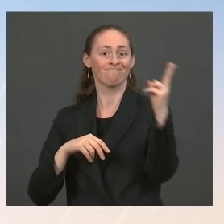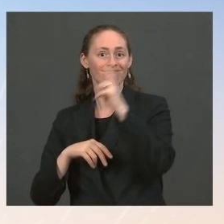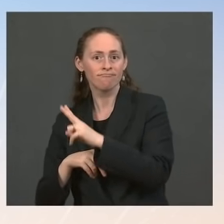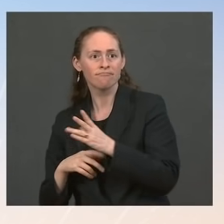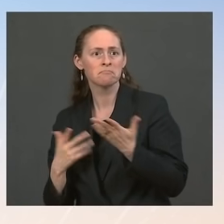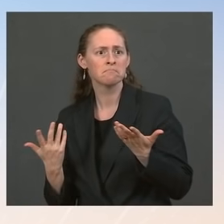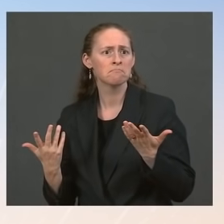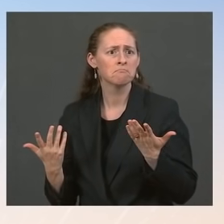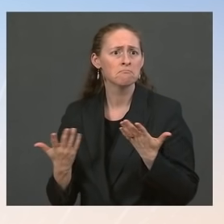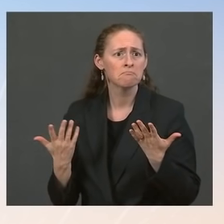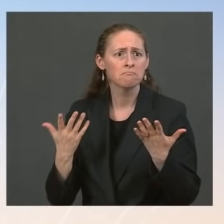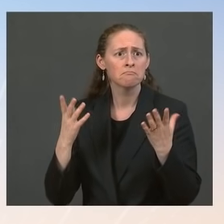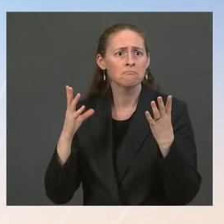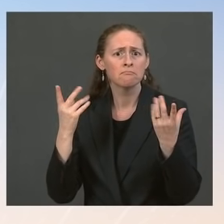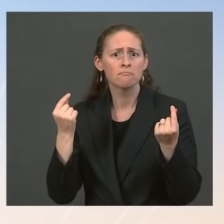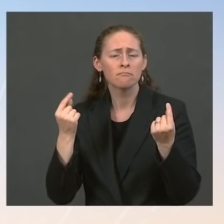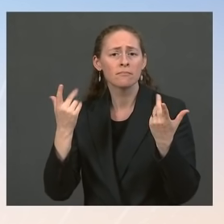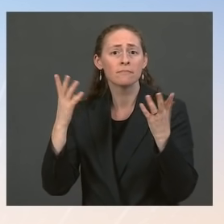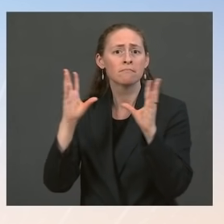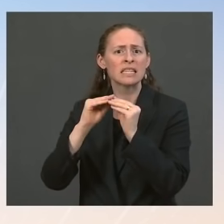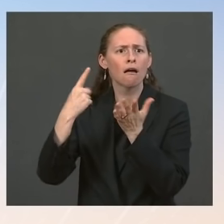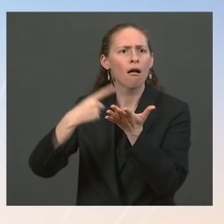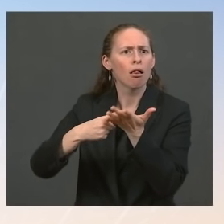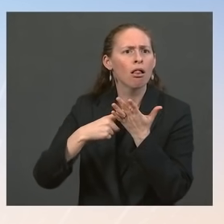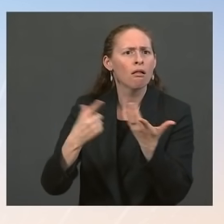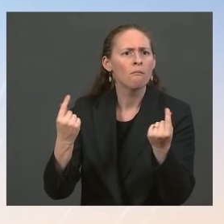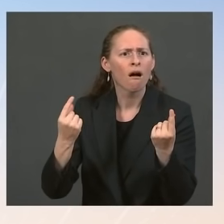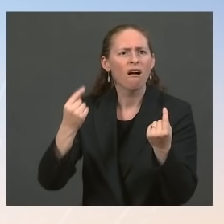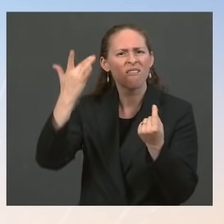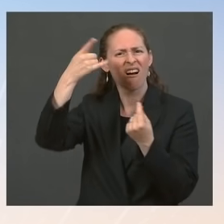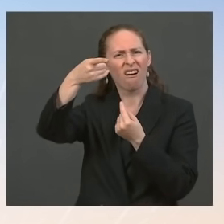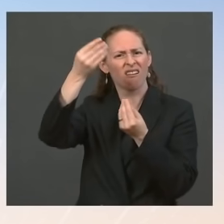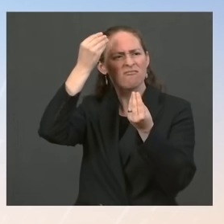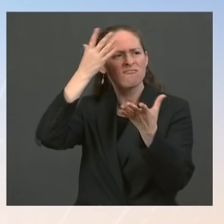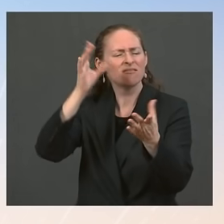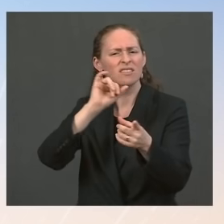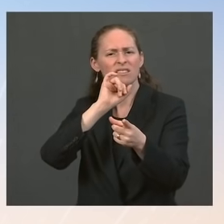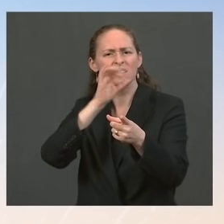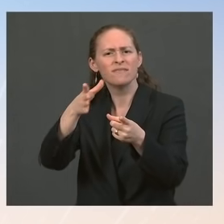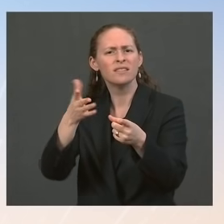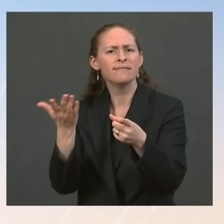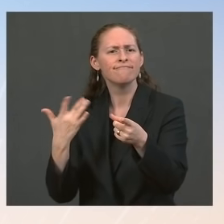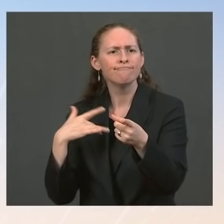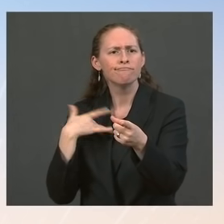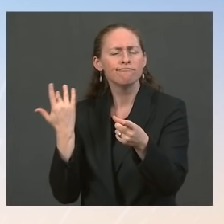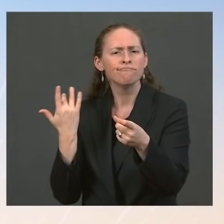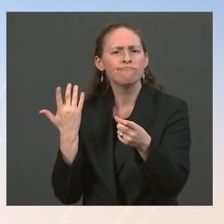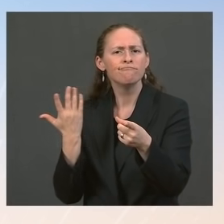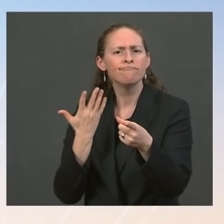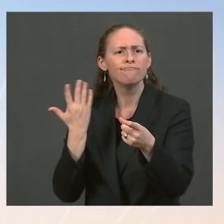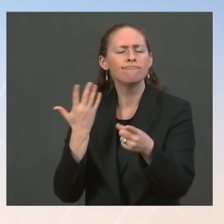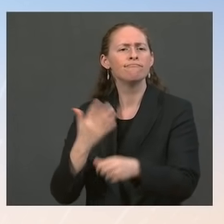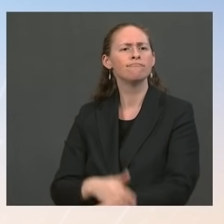And why were they not received by the President himself since he received the Prime Minister of India, Japan, and Australia?